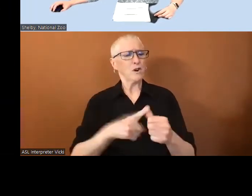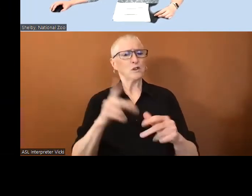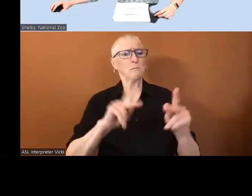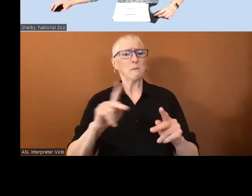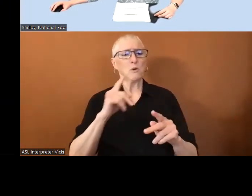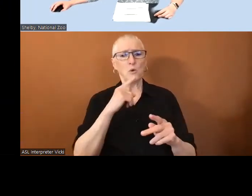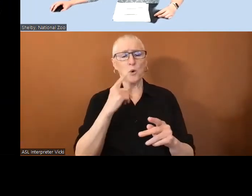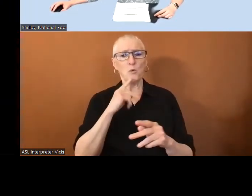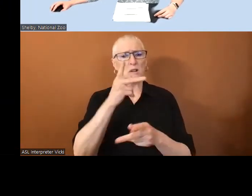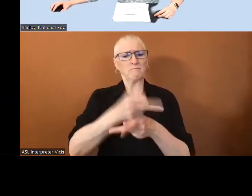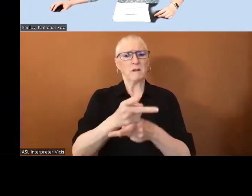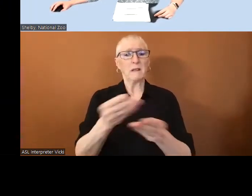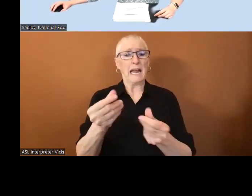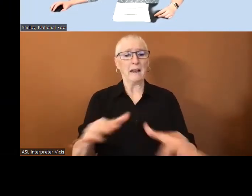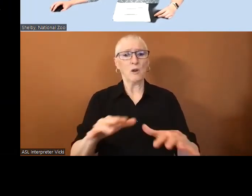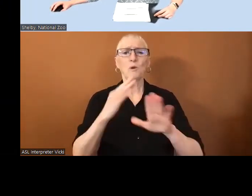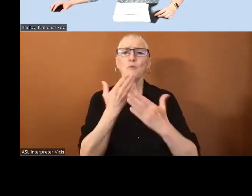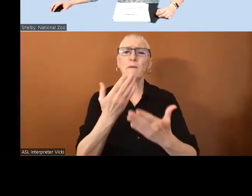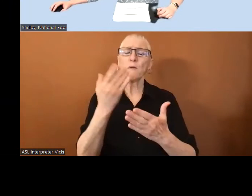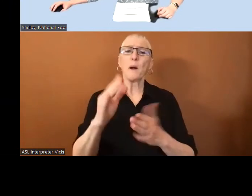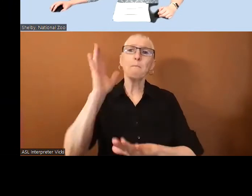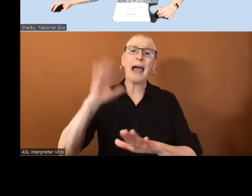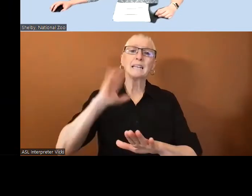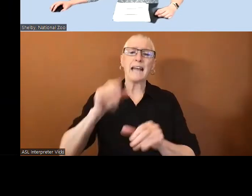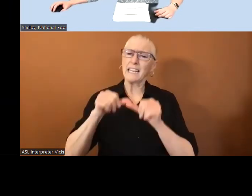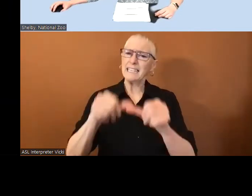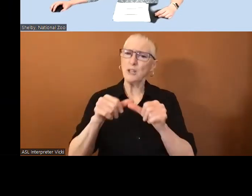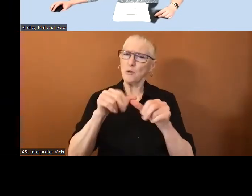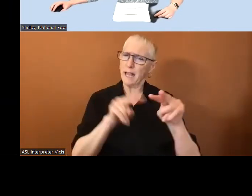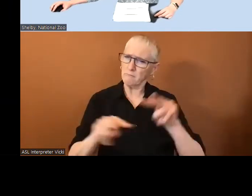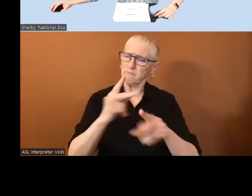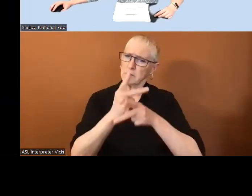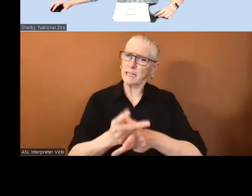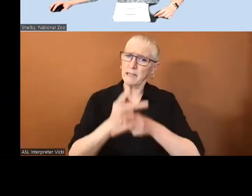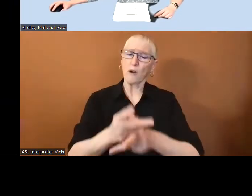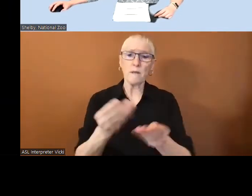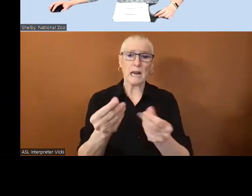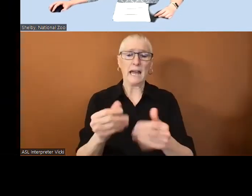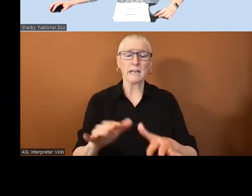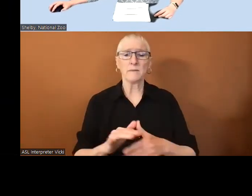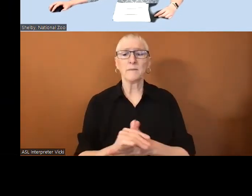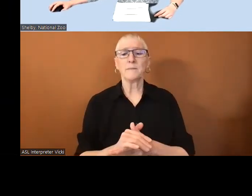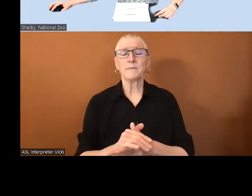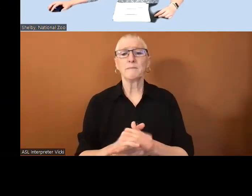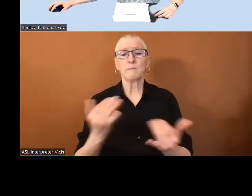We are grateful for their past and continued stewardship of the land. Today, we will travel